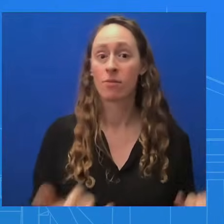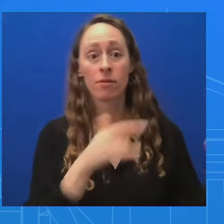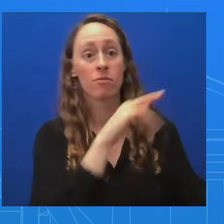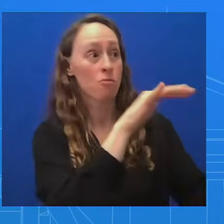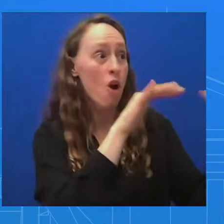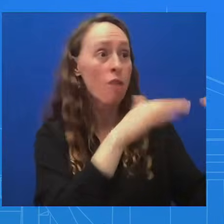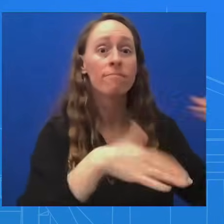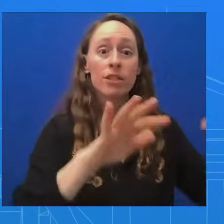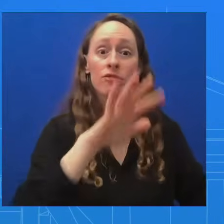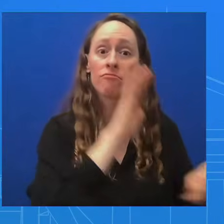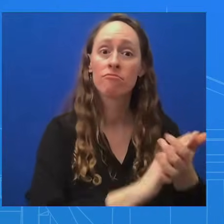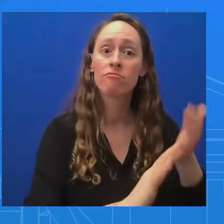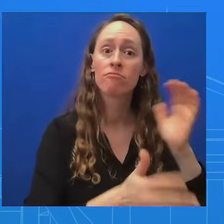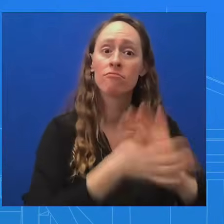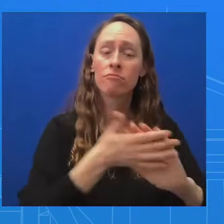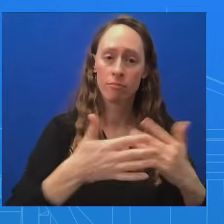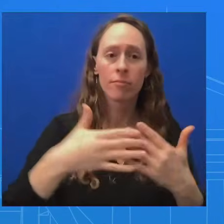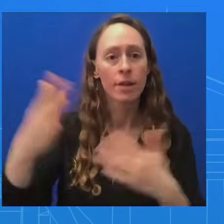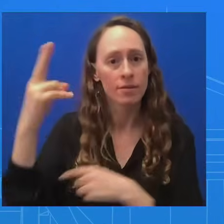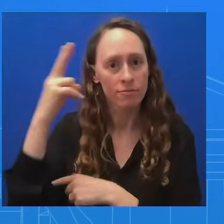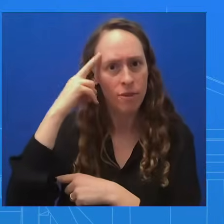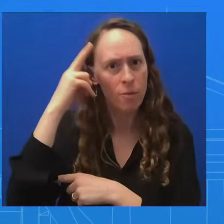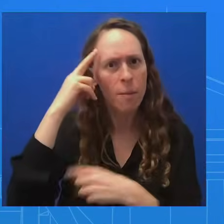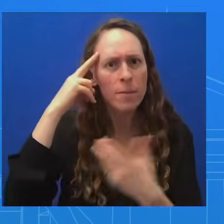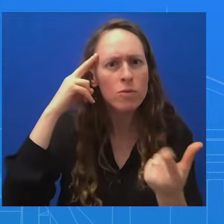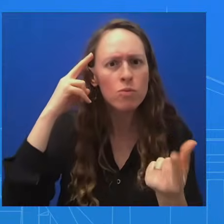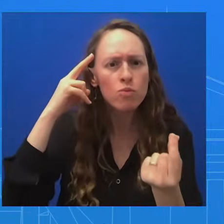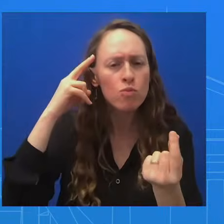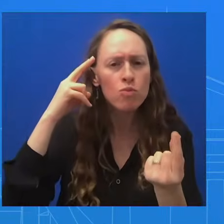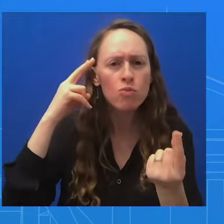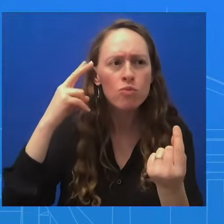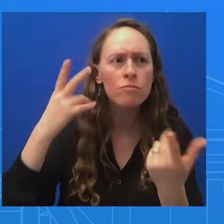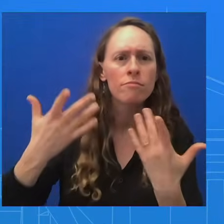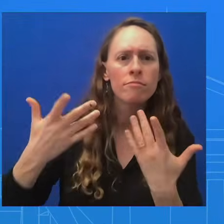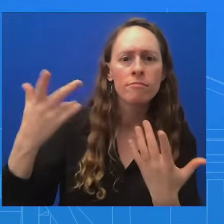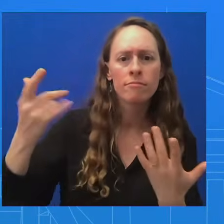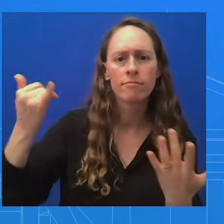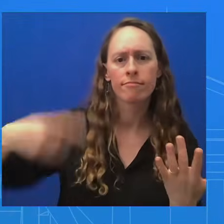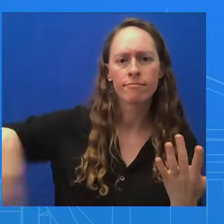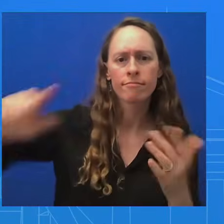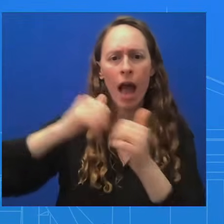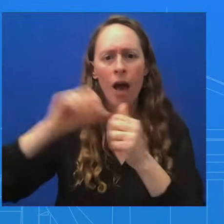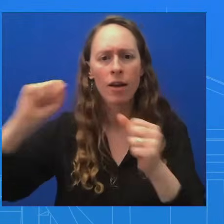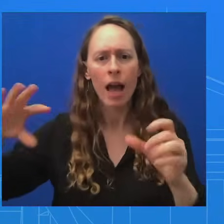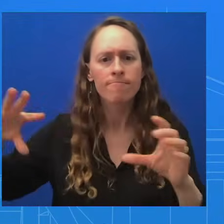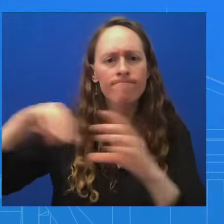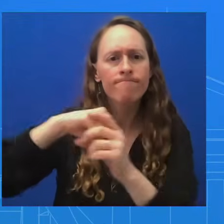As a part of that normalization, should -- should we be able to get there -- and we were making progress before the 7th --